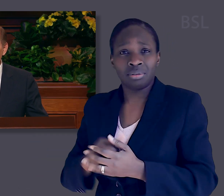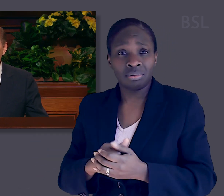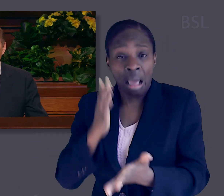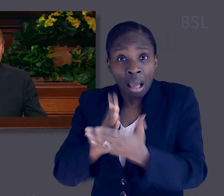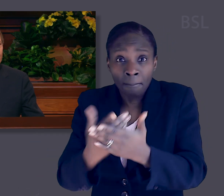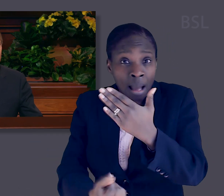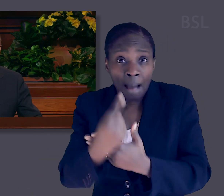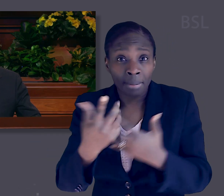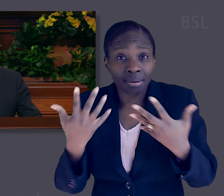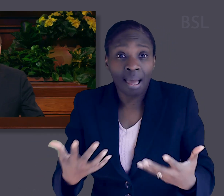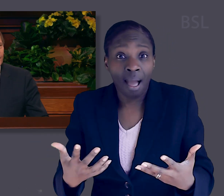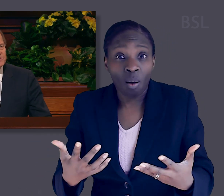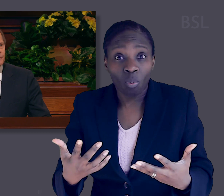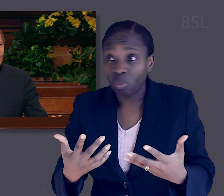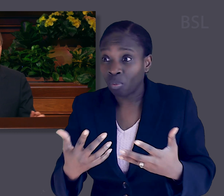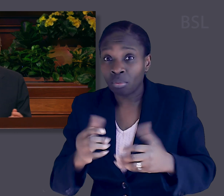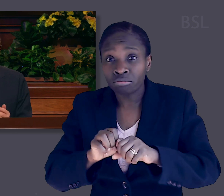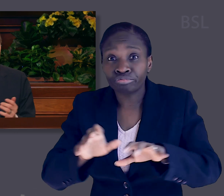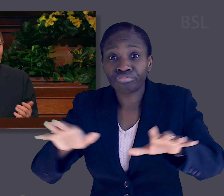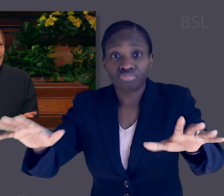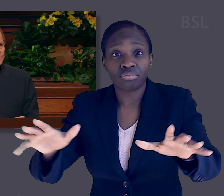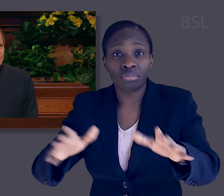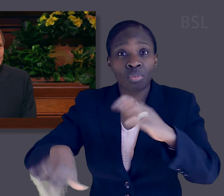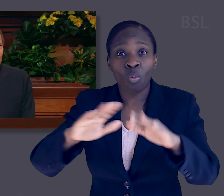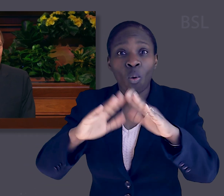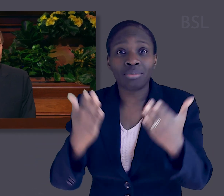We are seeing the fulfillment of this prophecy before our very eyes,